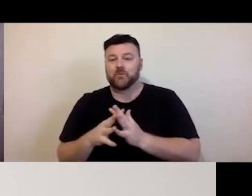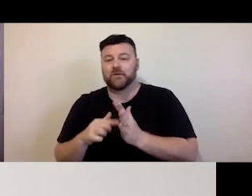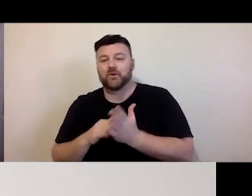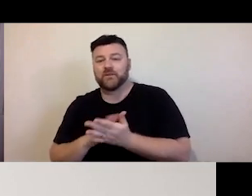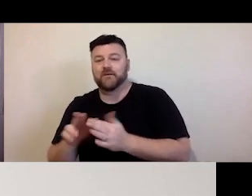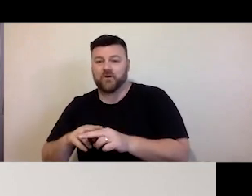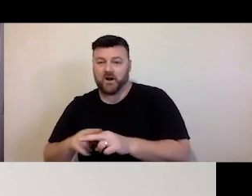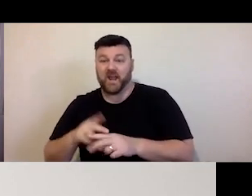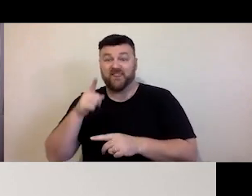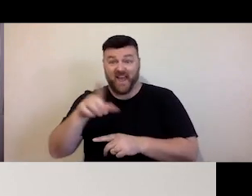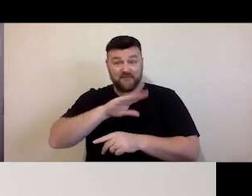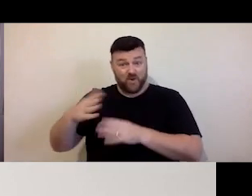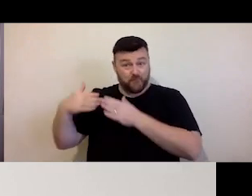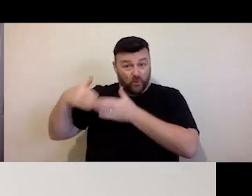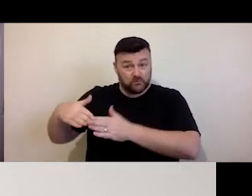the boats.